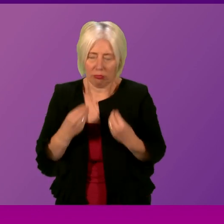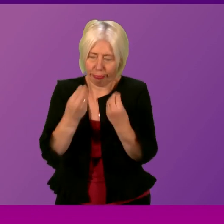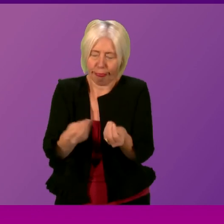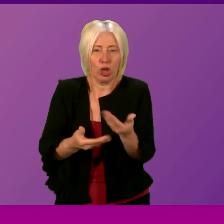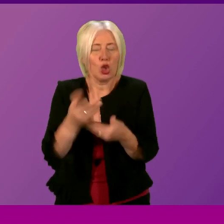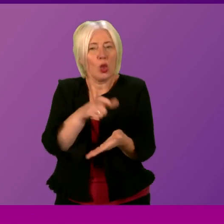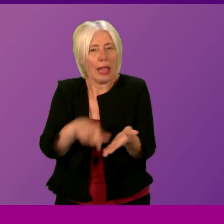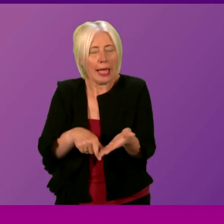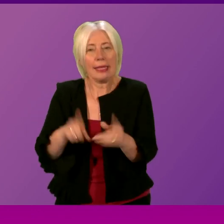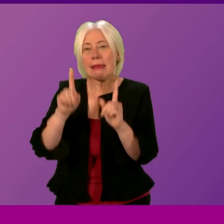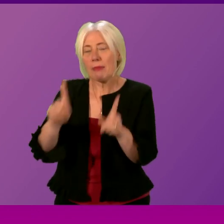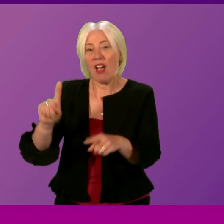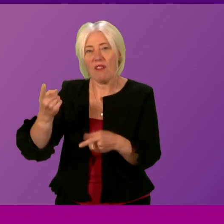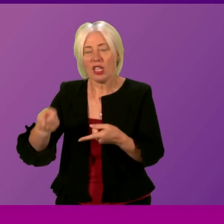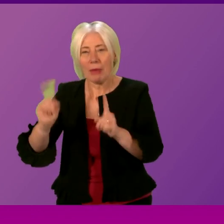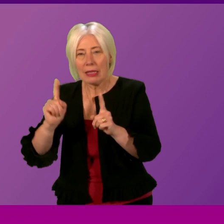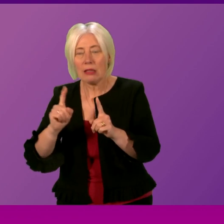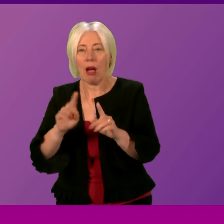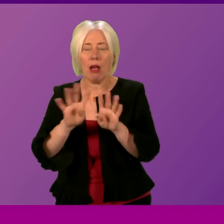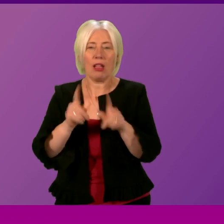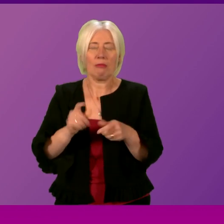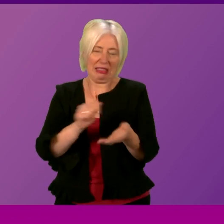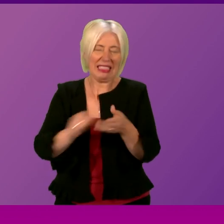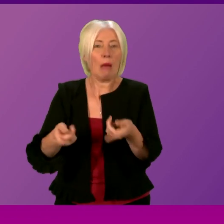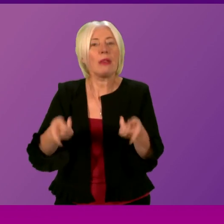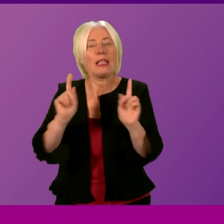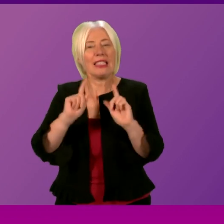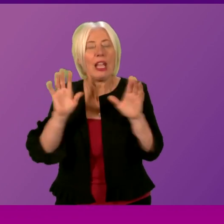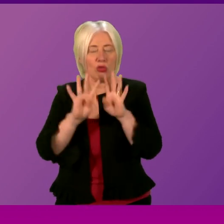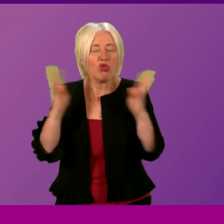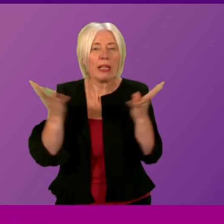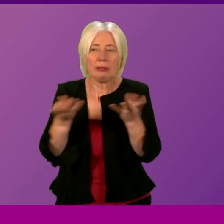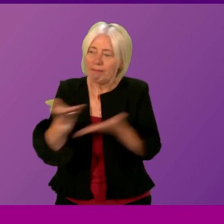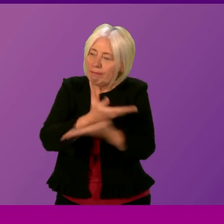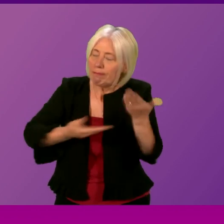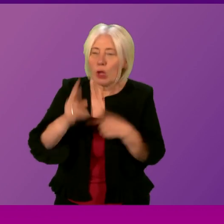the First Minister and the Cabinet Secretary for Wellbeing Economy, Fair Work and Energy have been very clear about those climate compatibility tests.